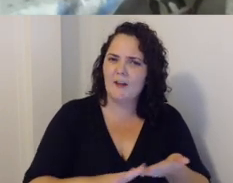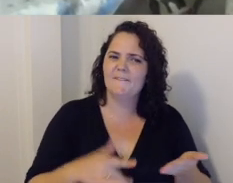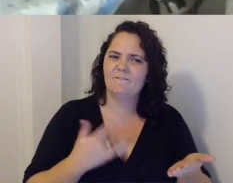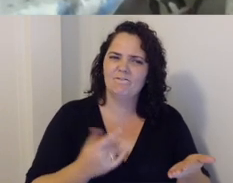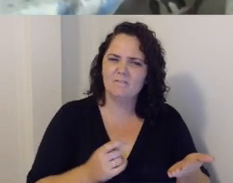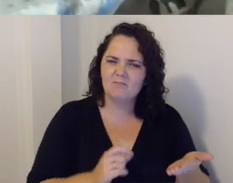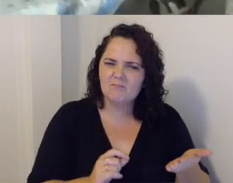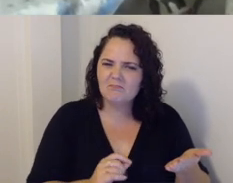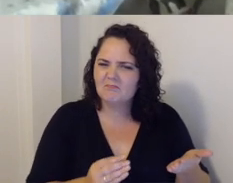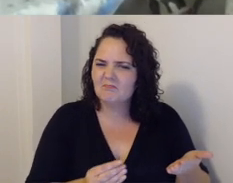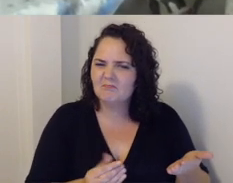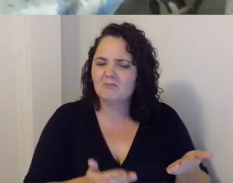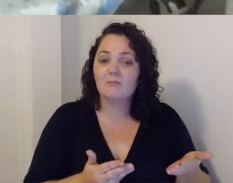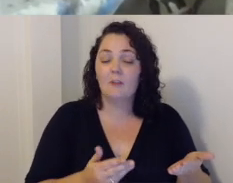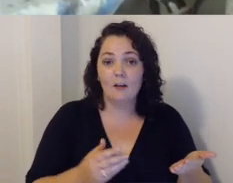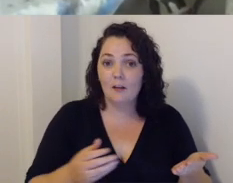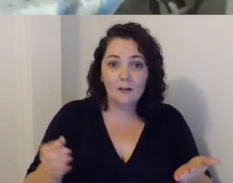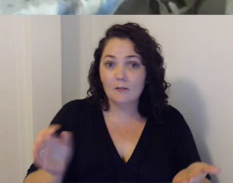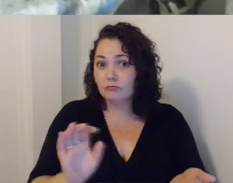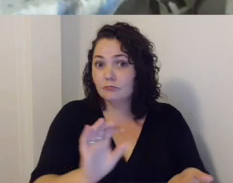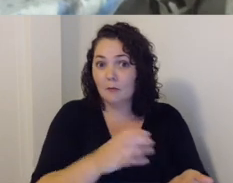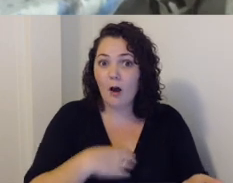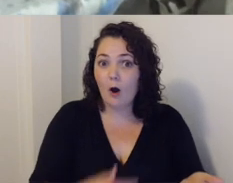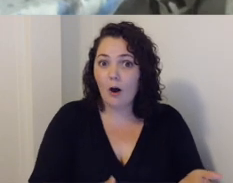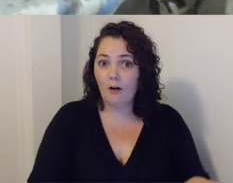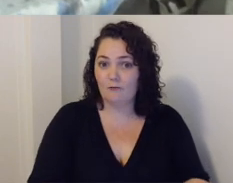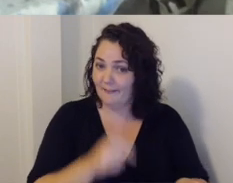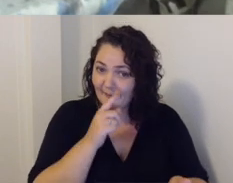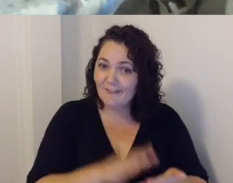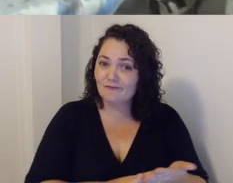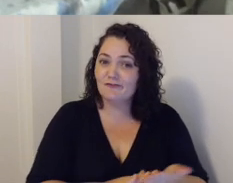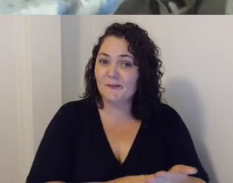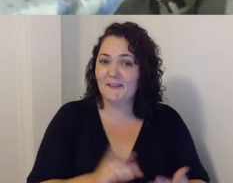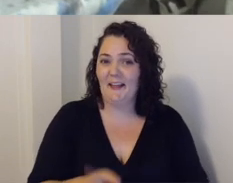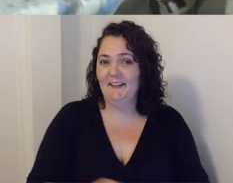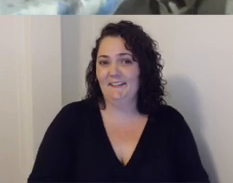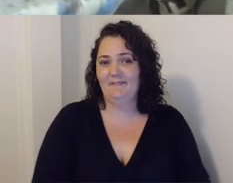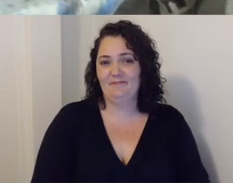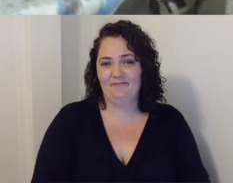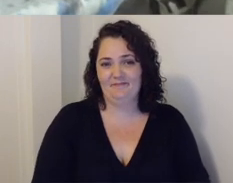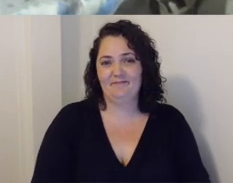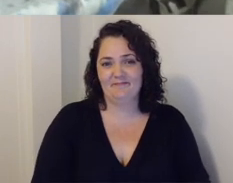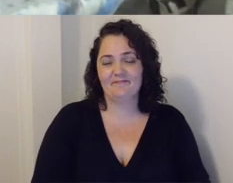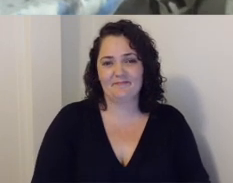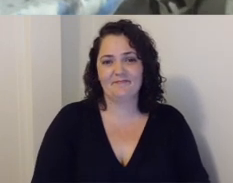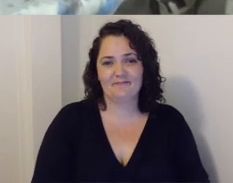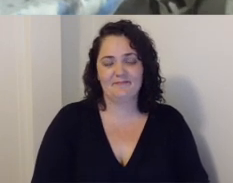just add a little bit more of your ground to the surface and rub it back through again